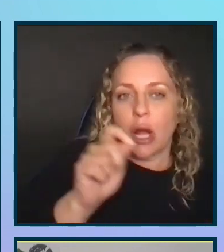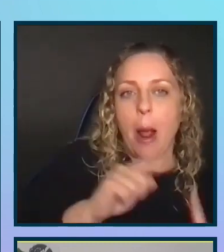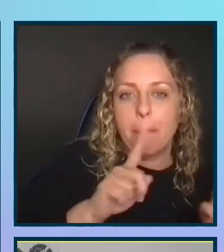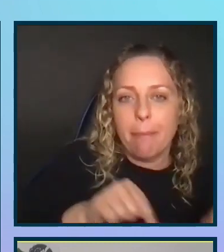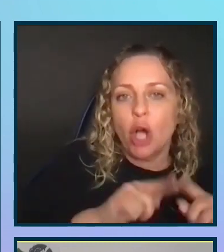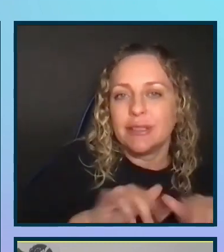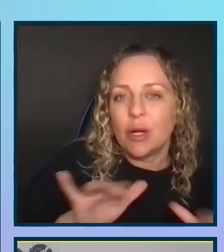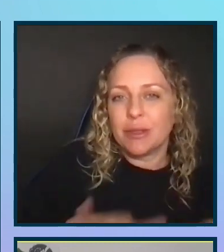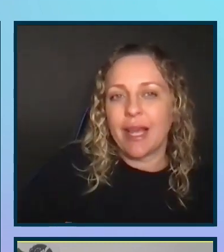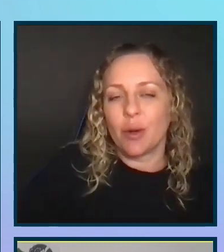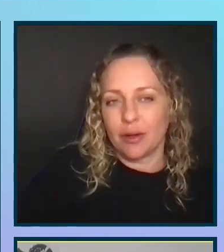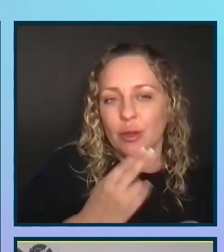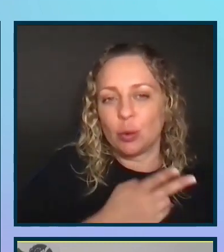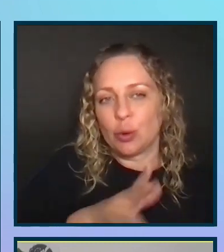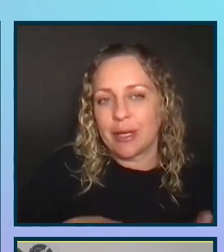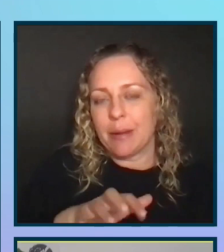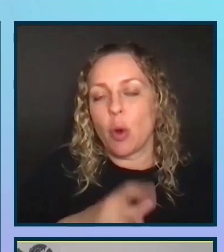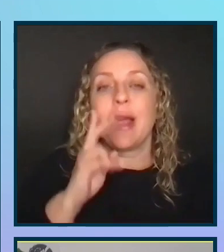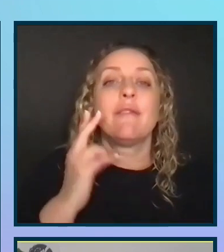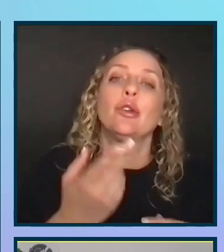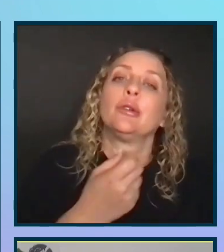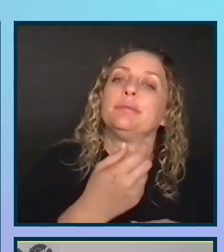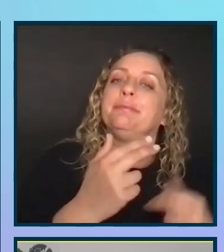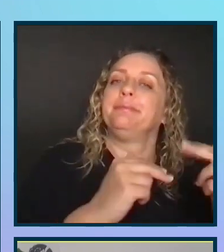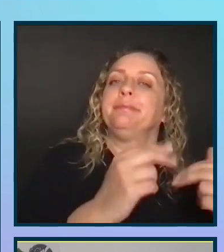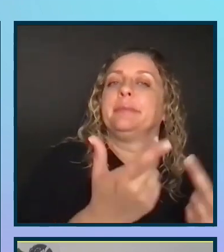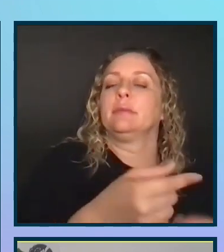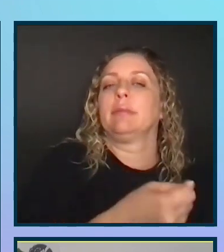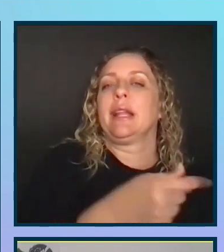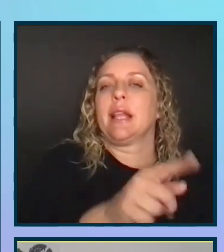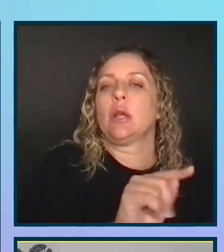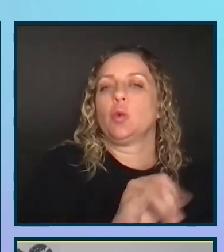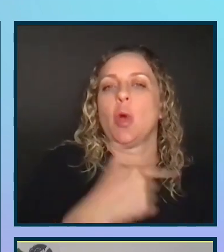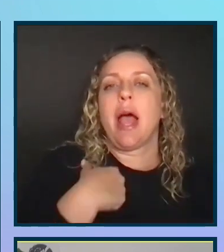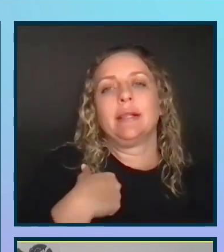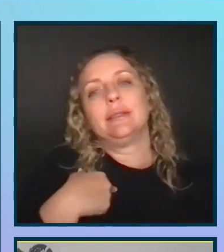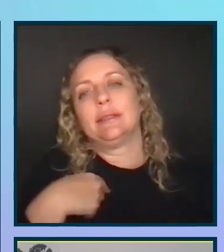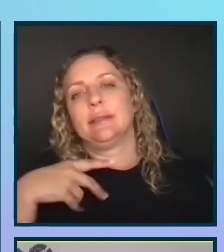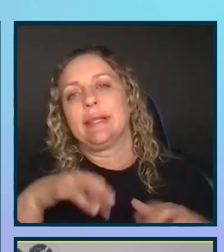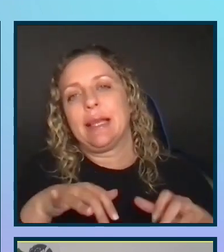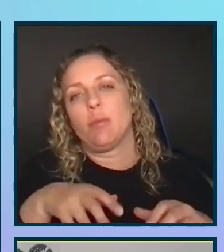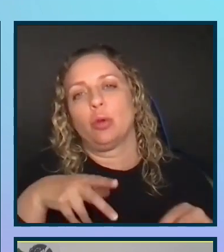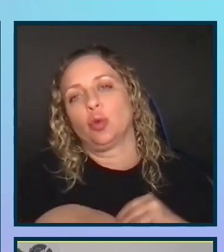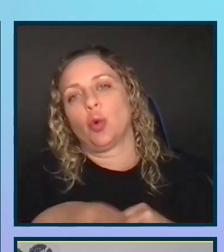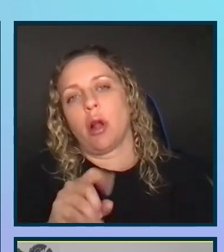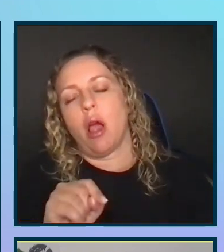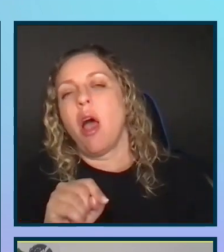And if you're building a tool that has keyboard shortcuts because more and more of our tool are becoming browser tool.